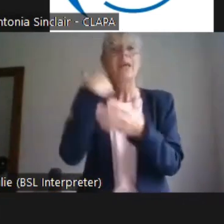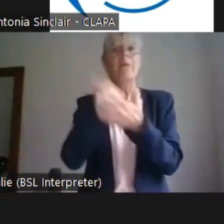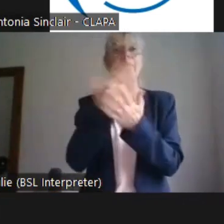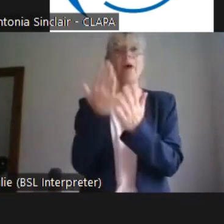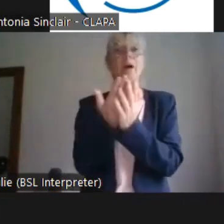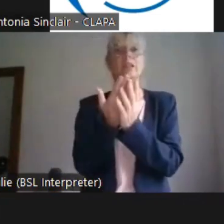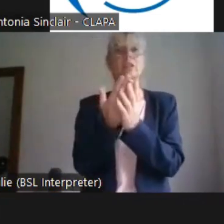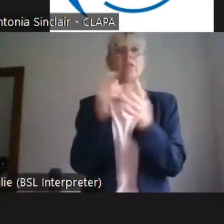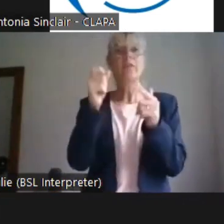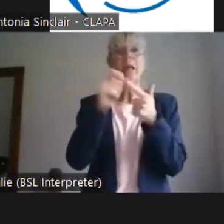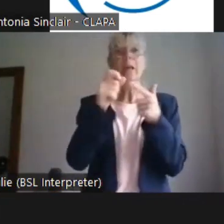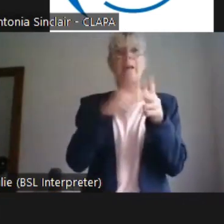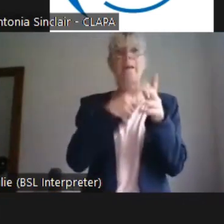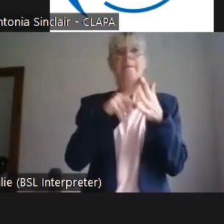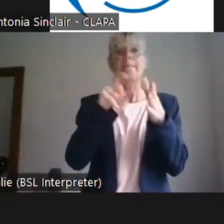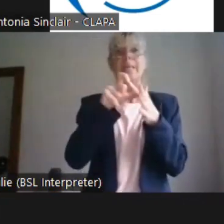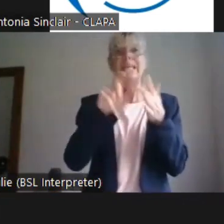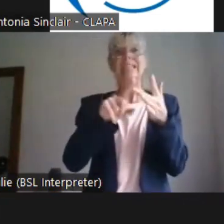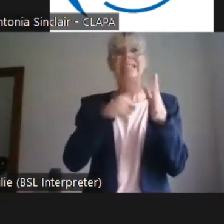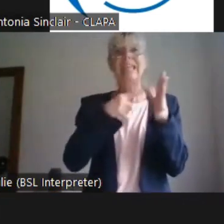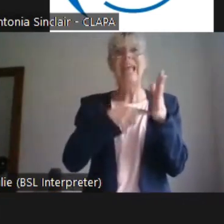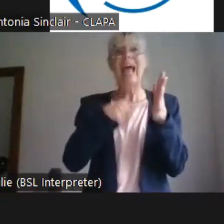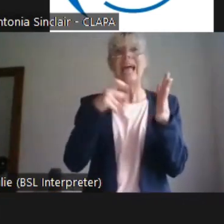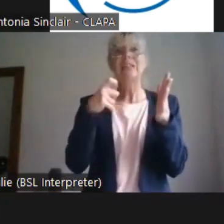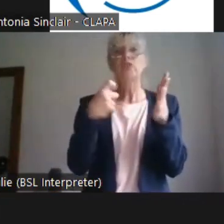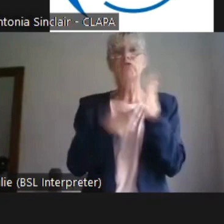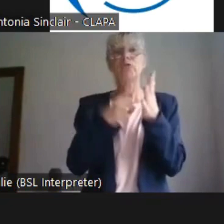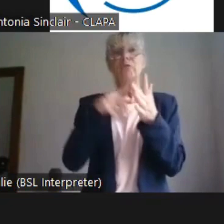um until the point you're out of education so that'll be at the end of the University if you